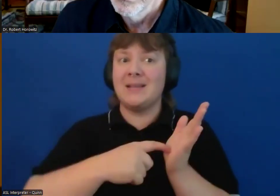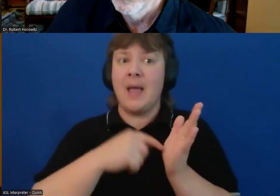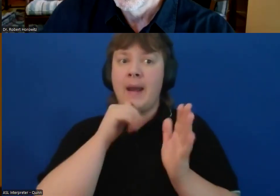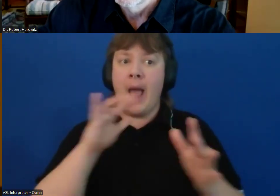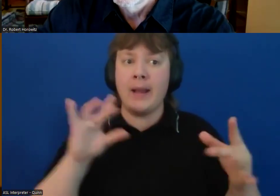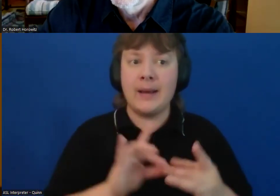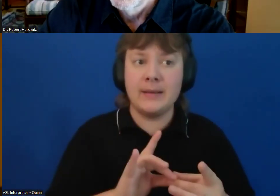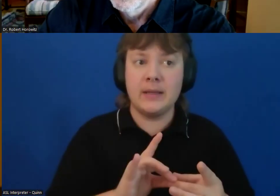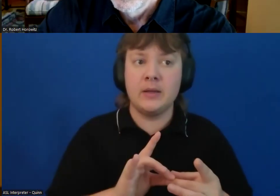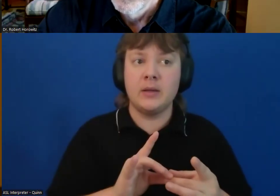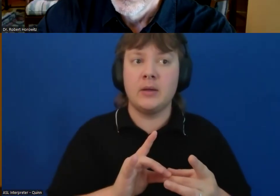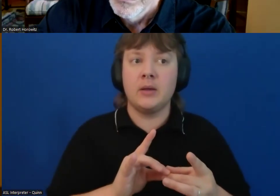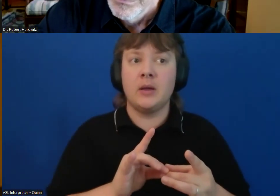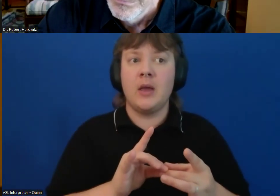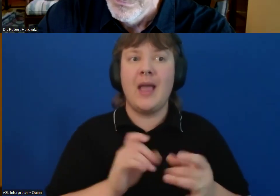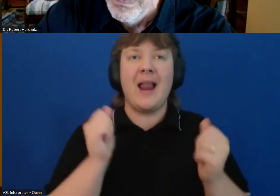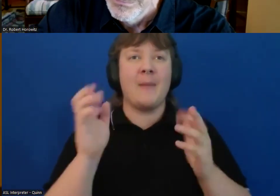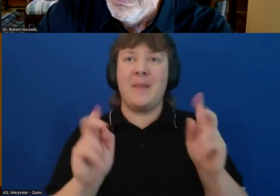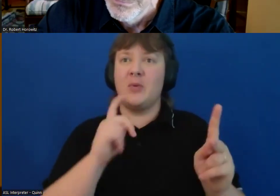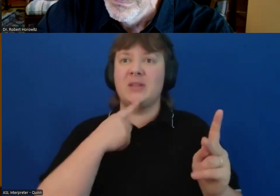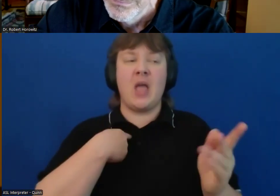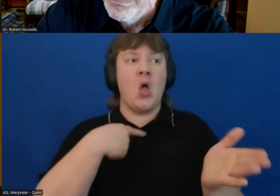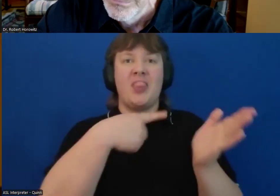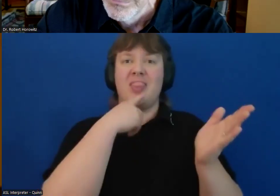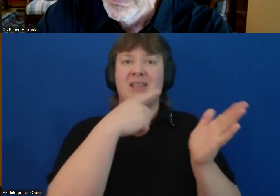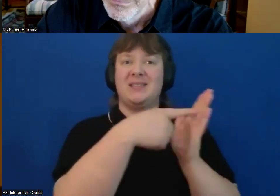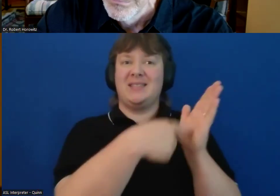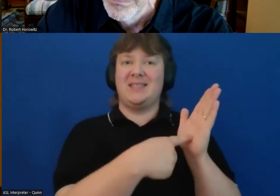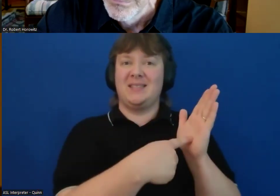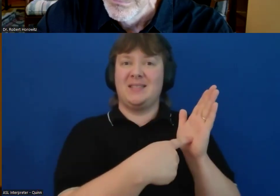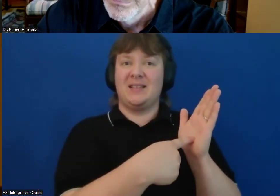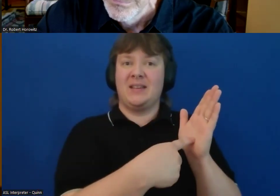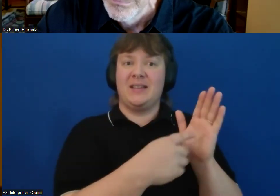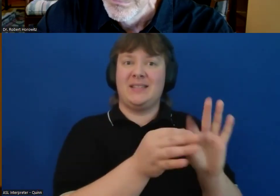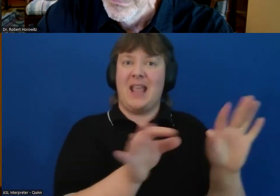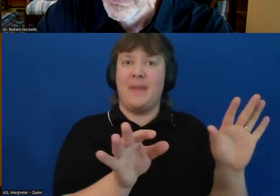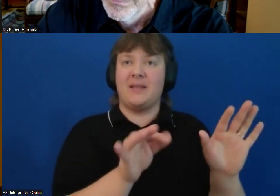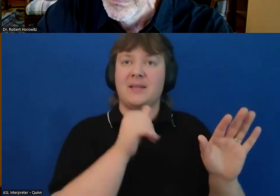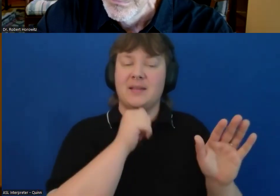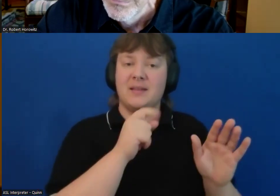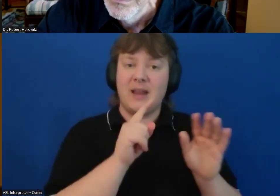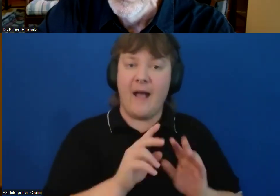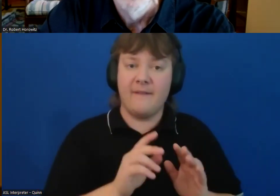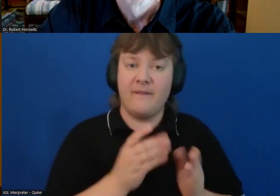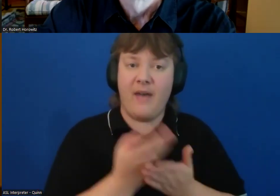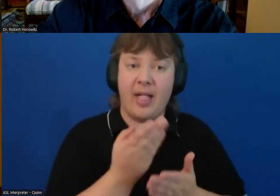say ah it's not a valid statement? Who who among us as the uh psychiatric professionals that are